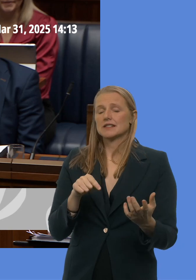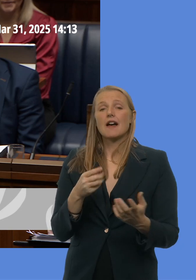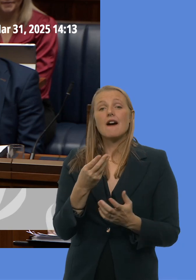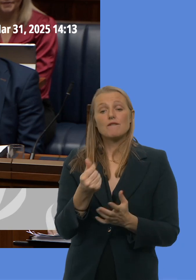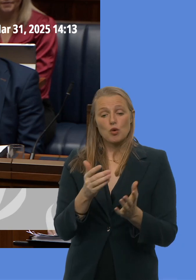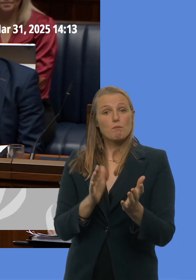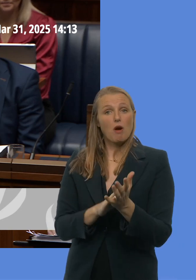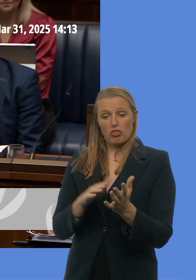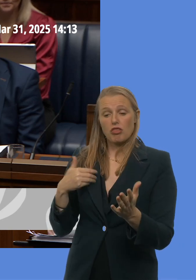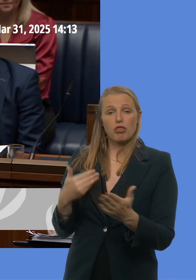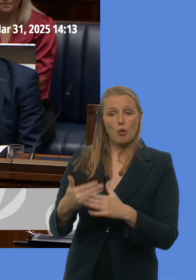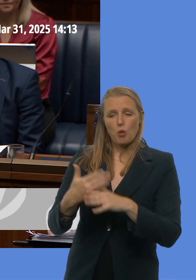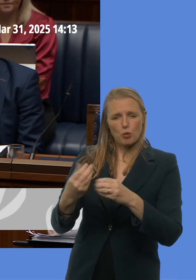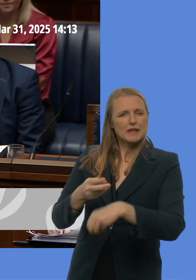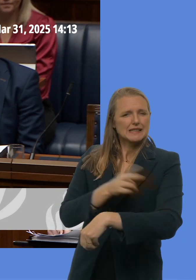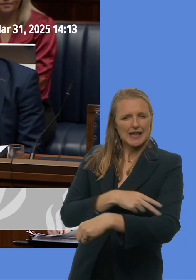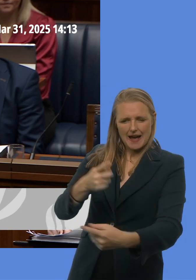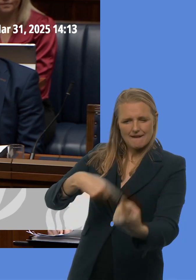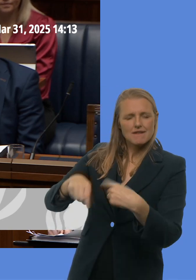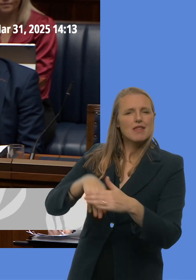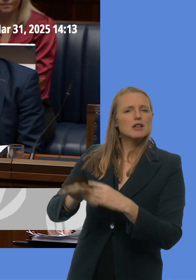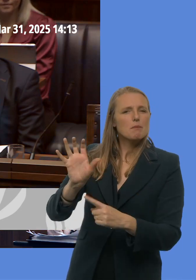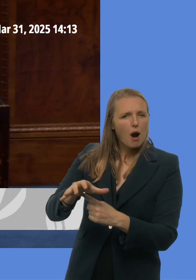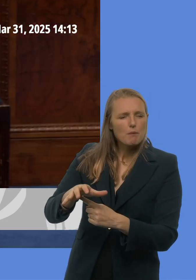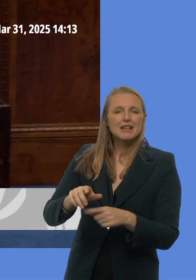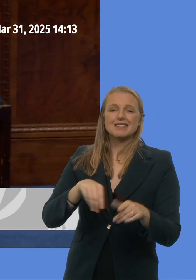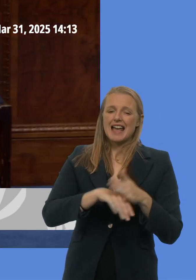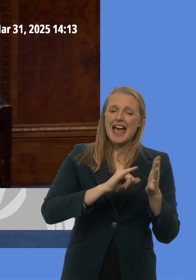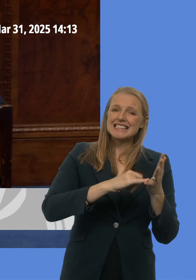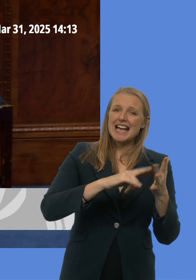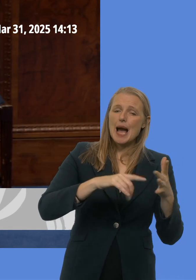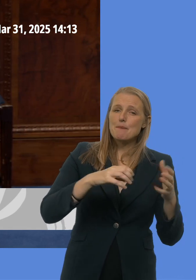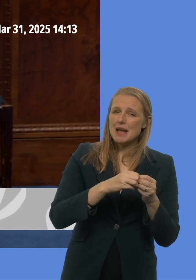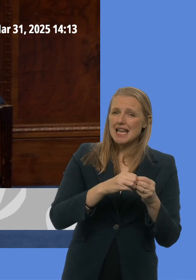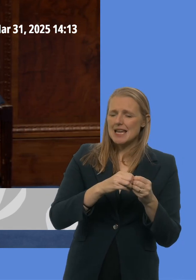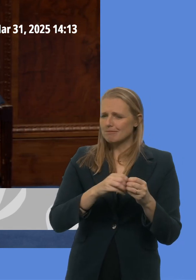been working with officials within the Department and within SIB to finalise some elements of that.